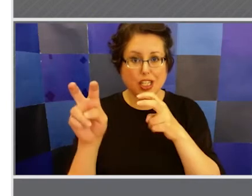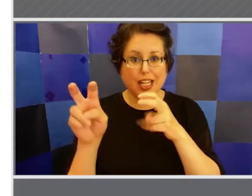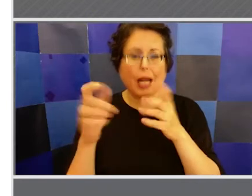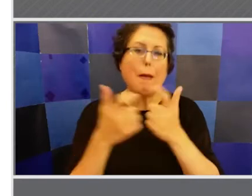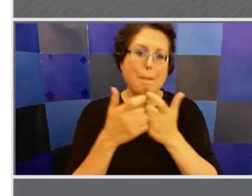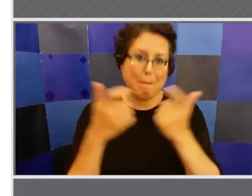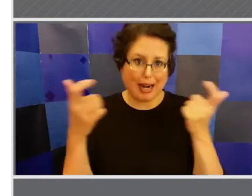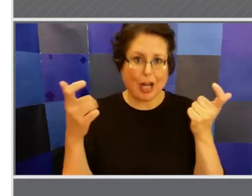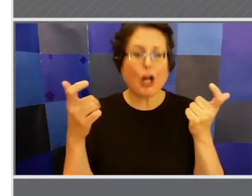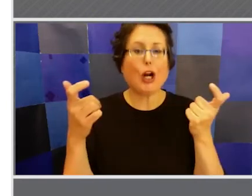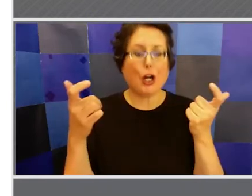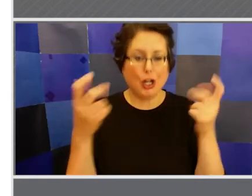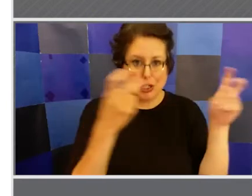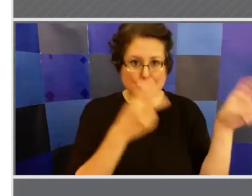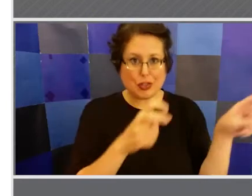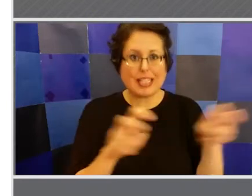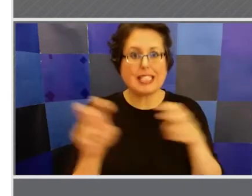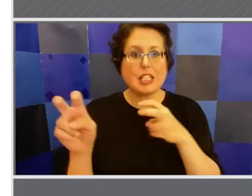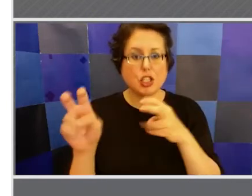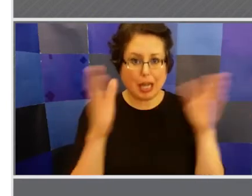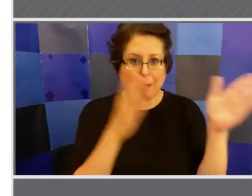transition planning, which is something that is required through